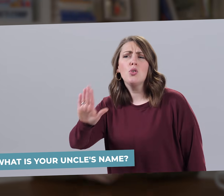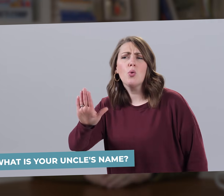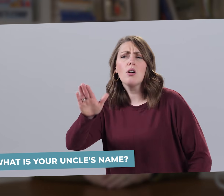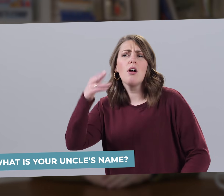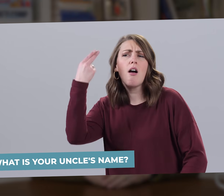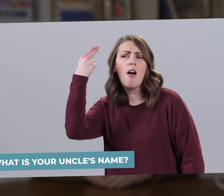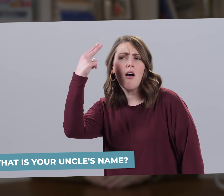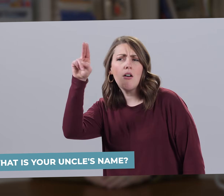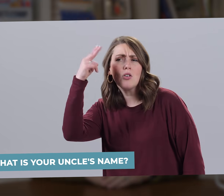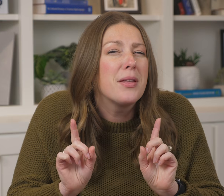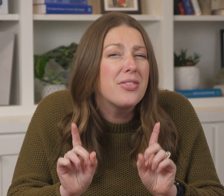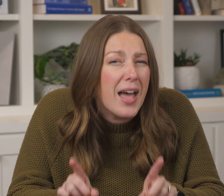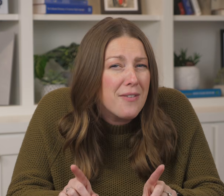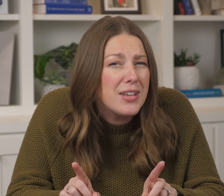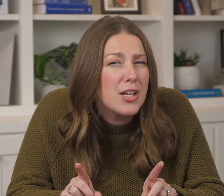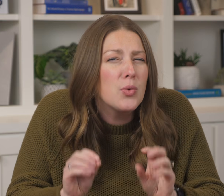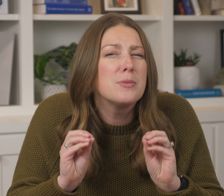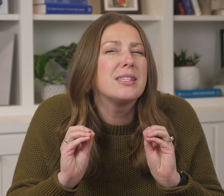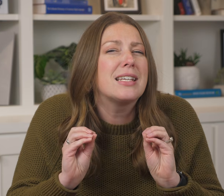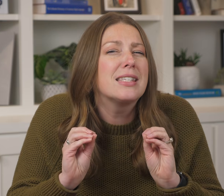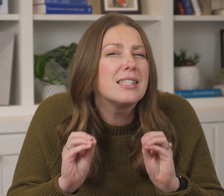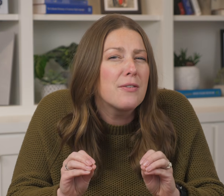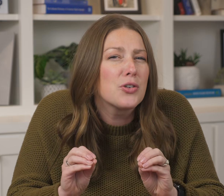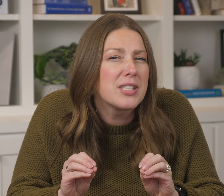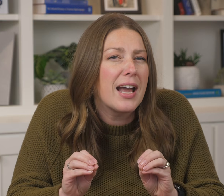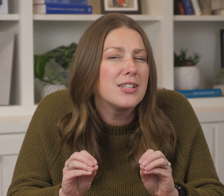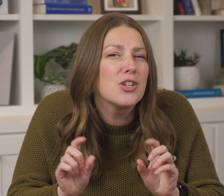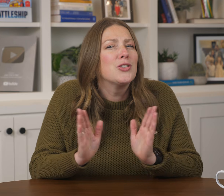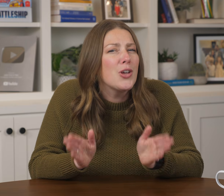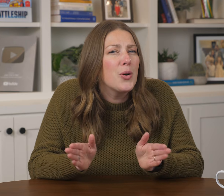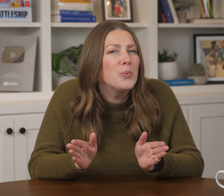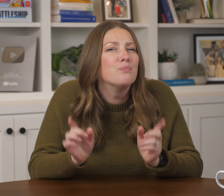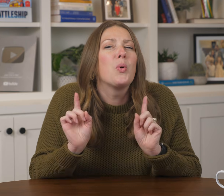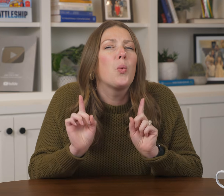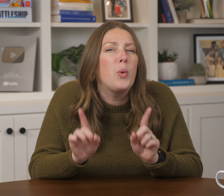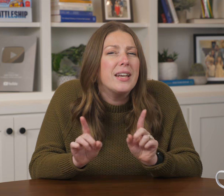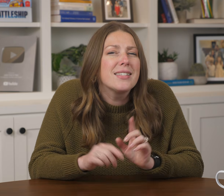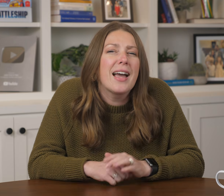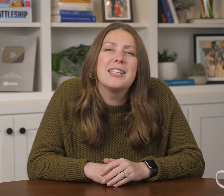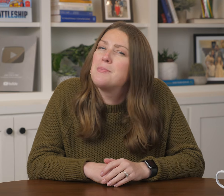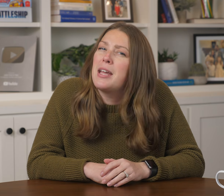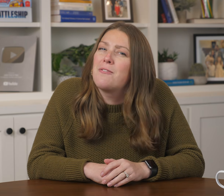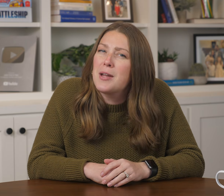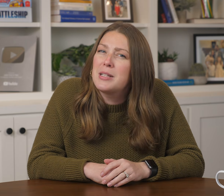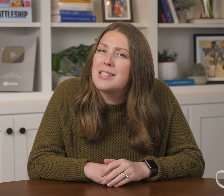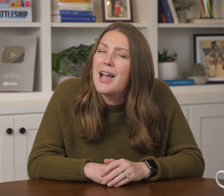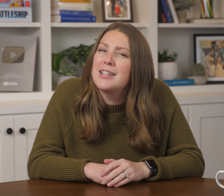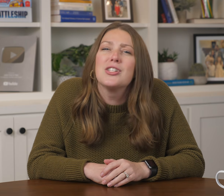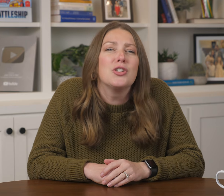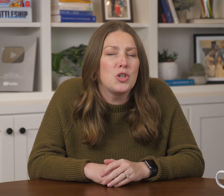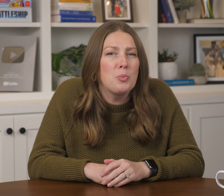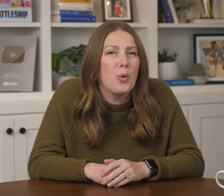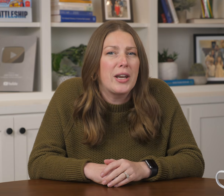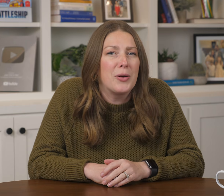on family signs, but that video is missing several signs. So we decided to make family signs. 2.0.